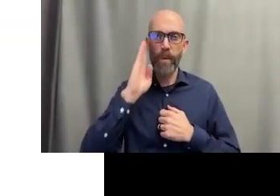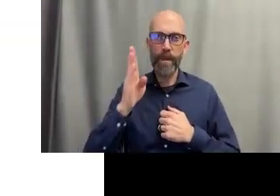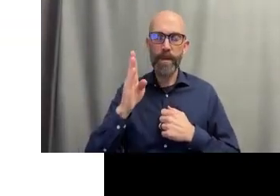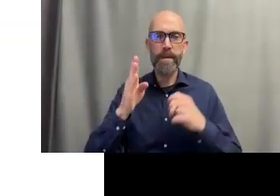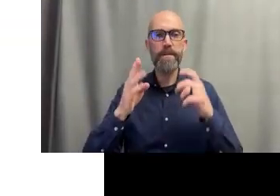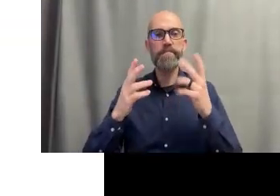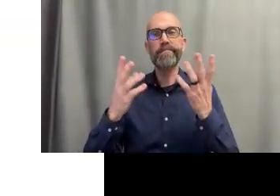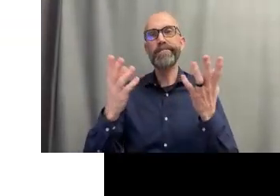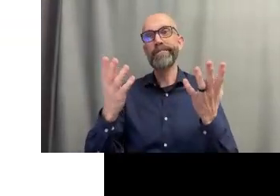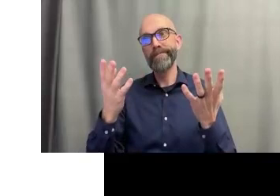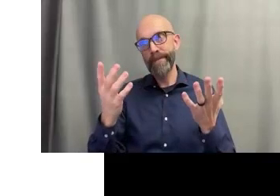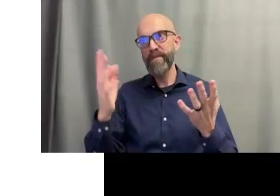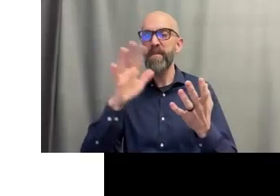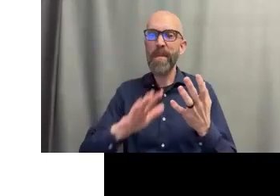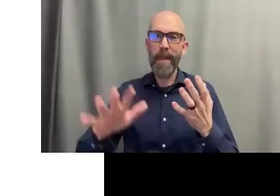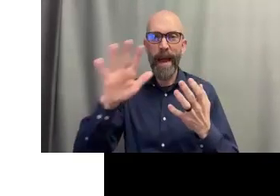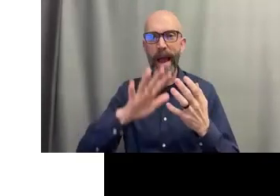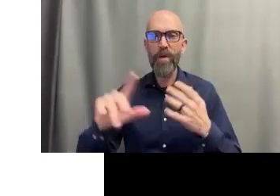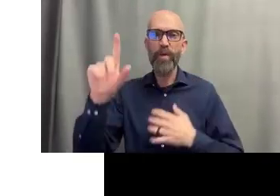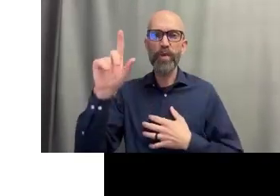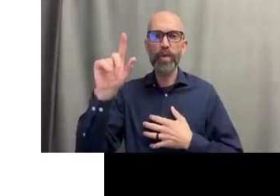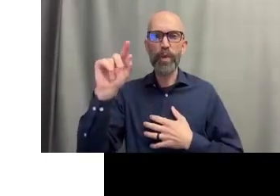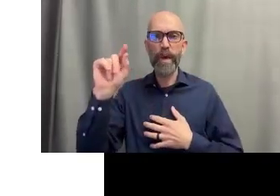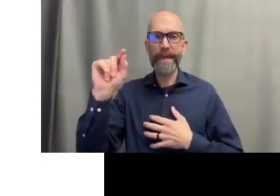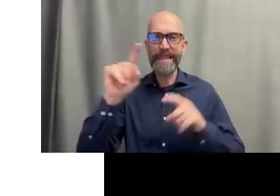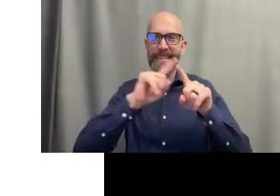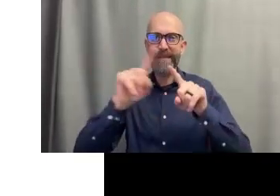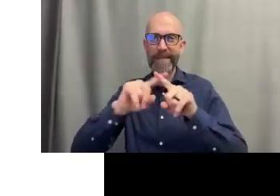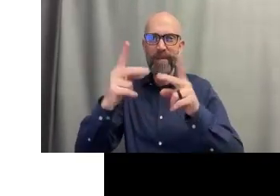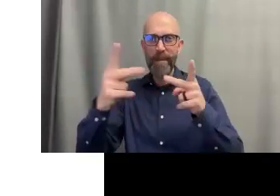probably about 20 different places to find.